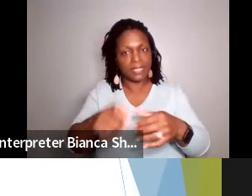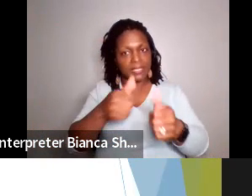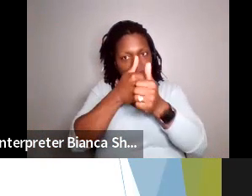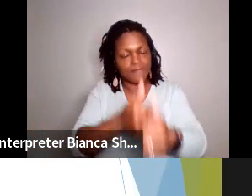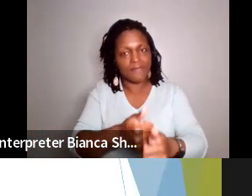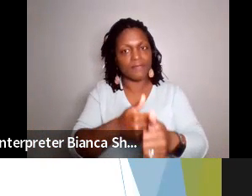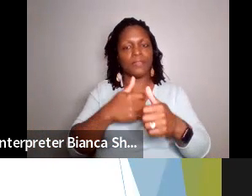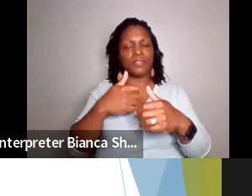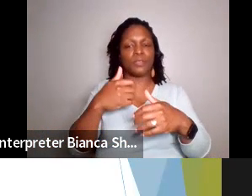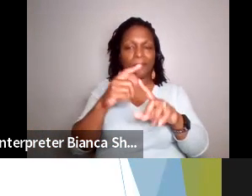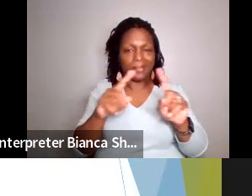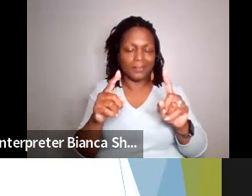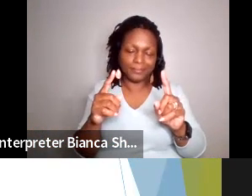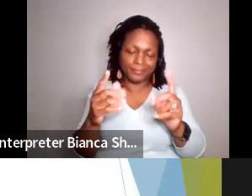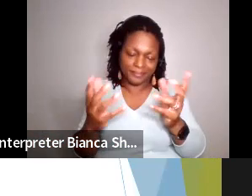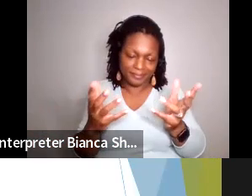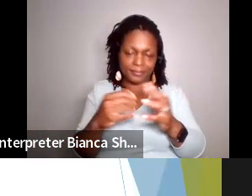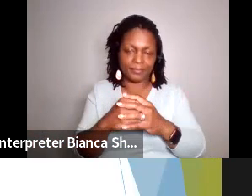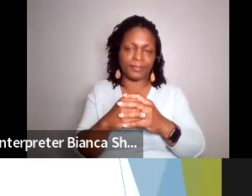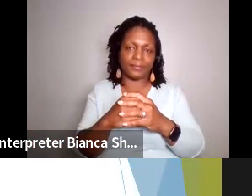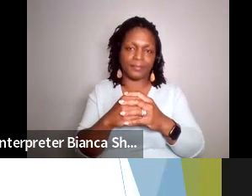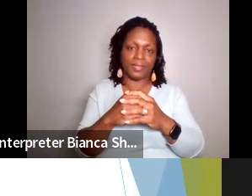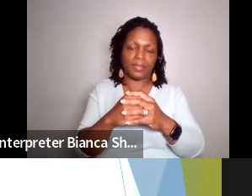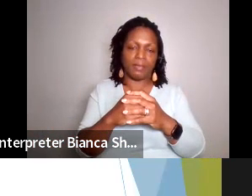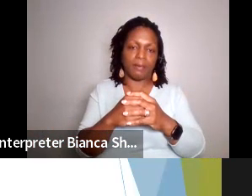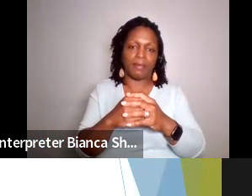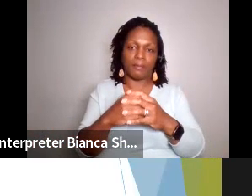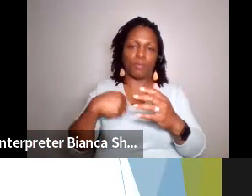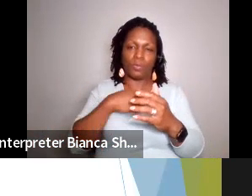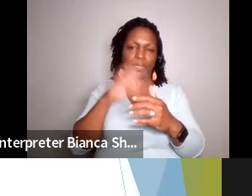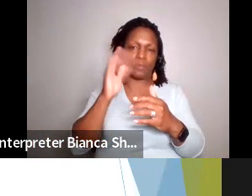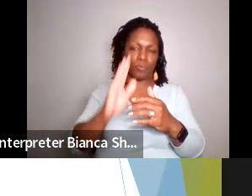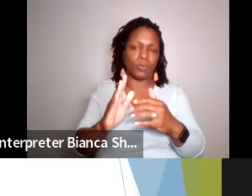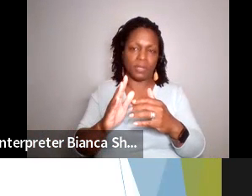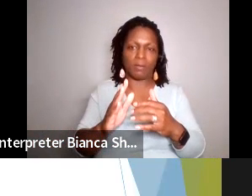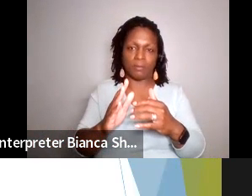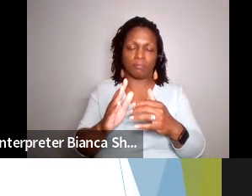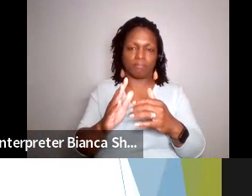But this is going to be something that will be giving a lot of attention to in our office.